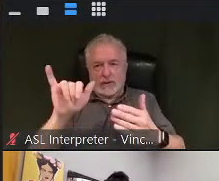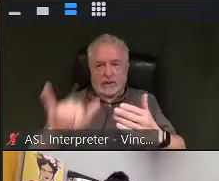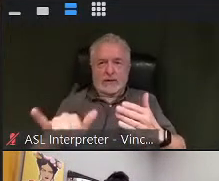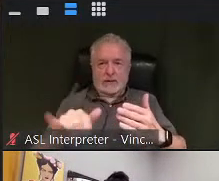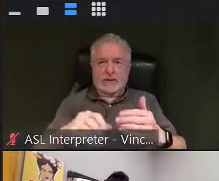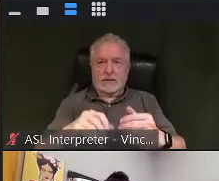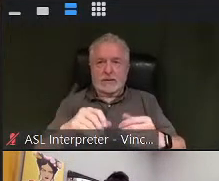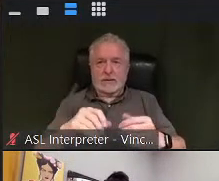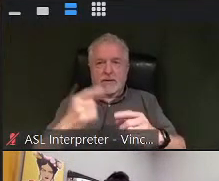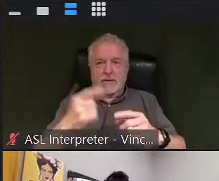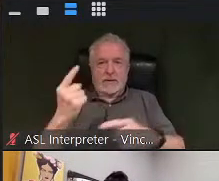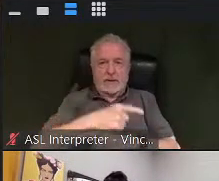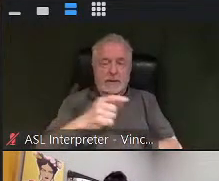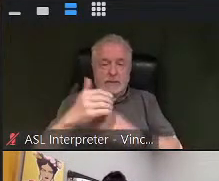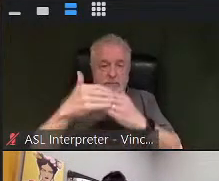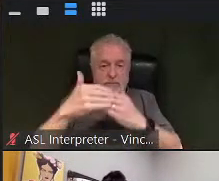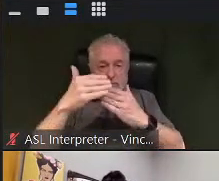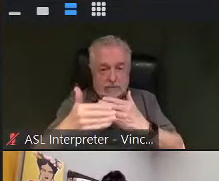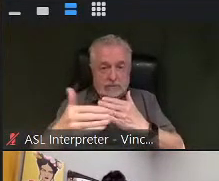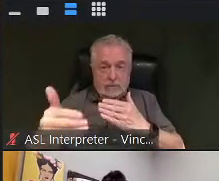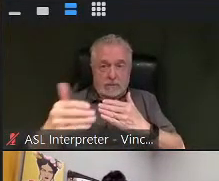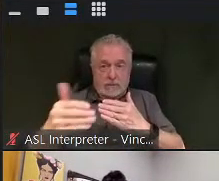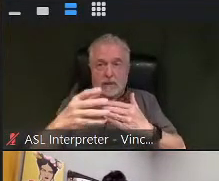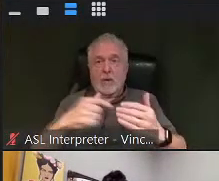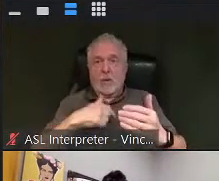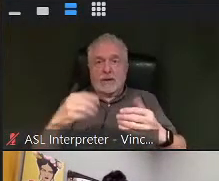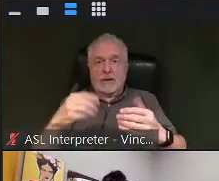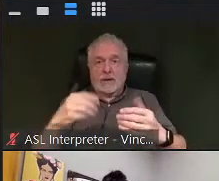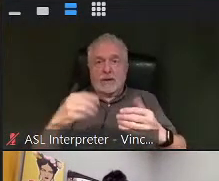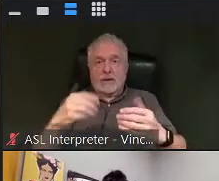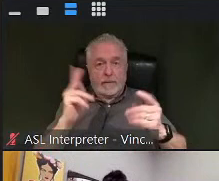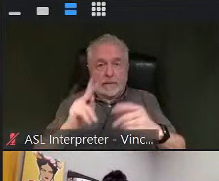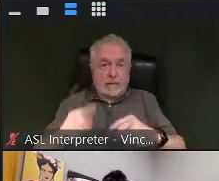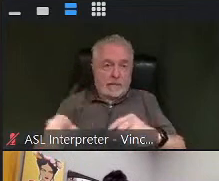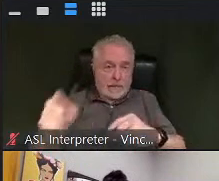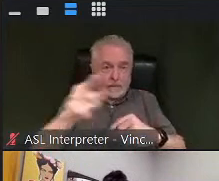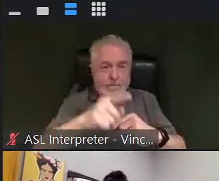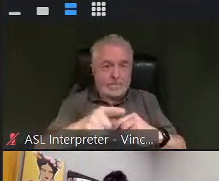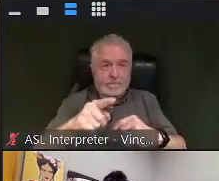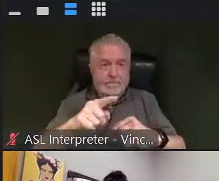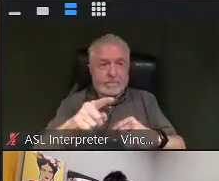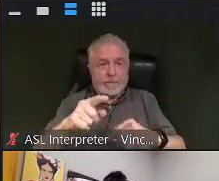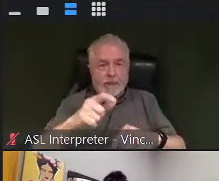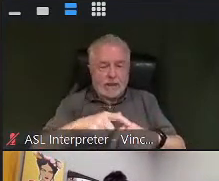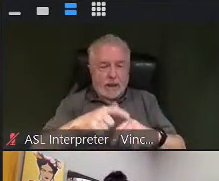from today and on, and we are giving people the time for people to decide to